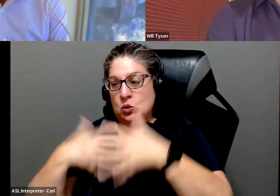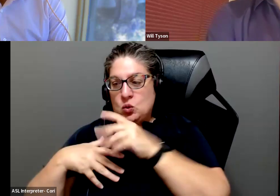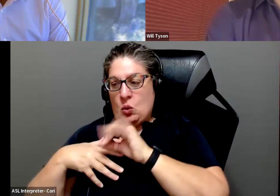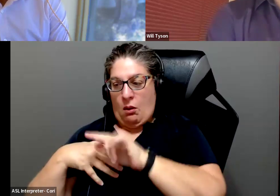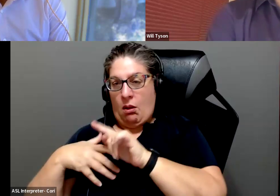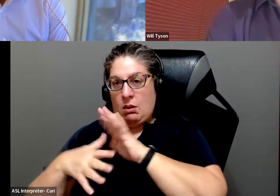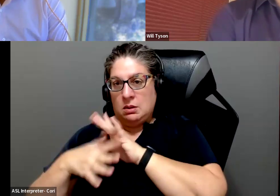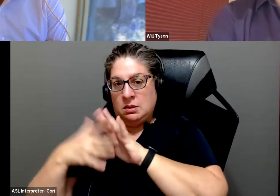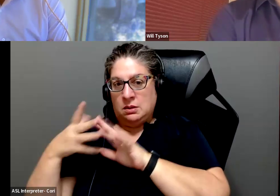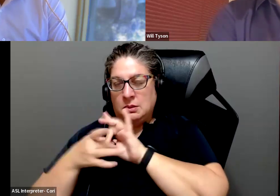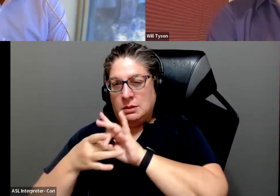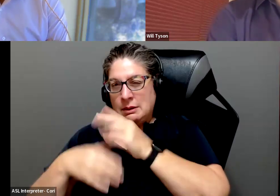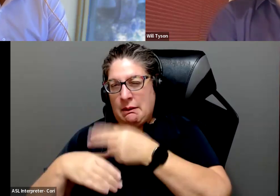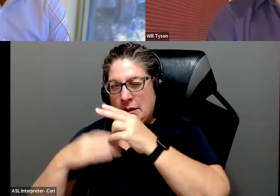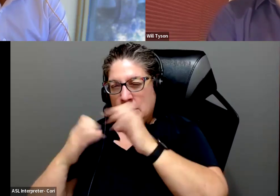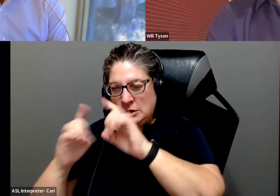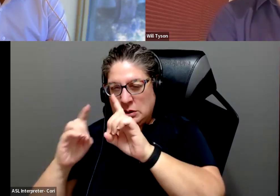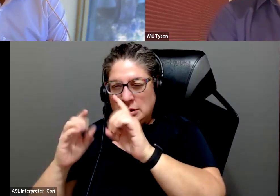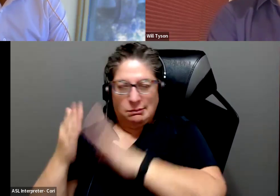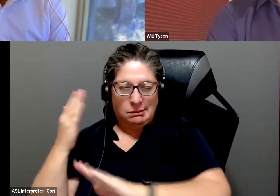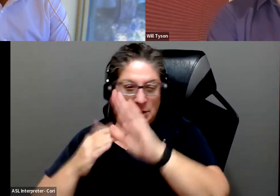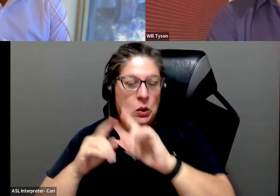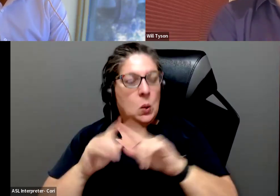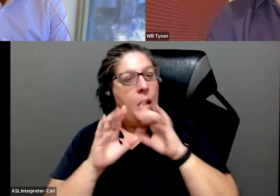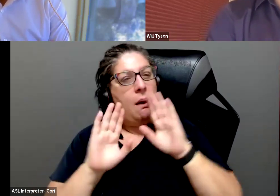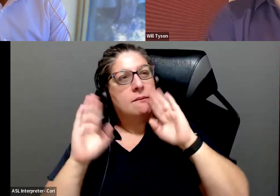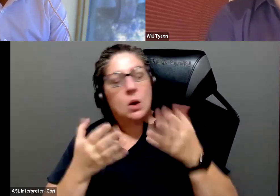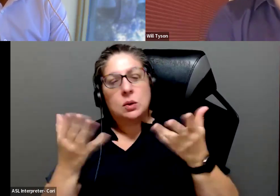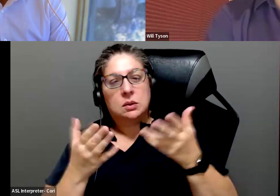Of higher education so my dissertation looked at interracial for